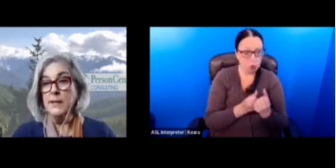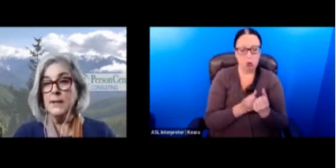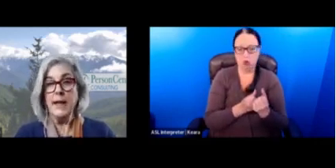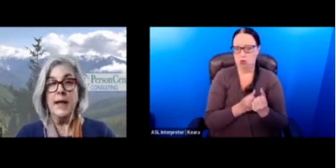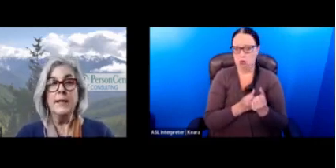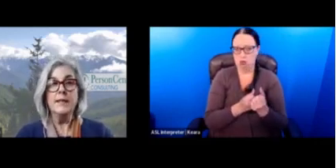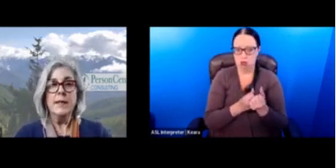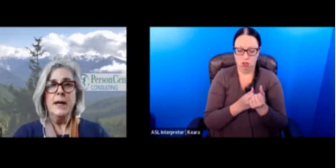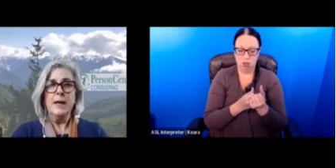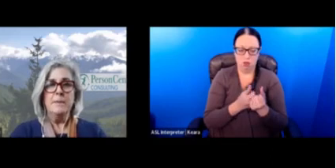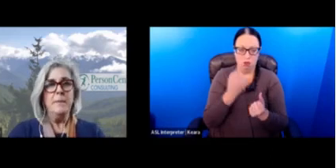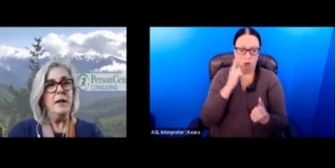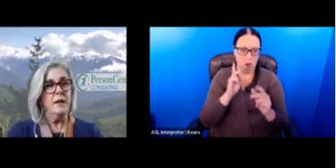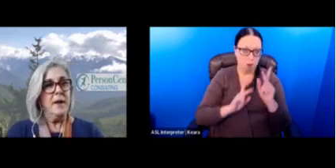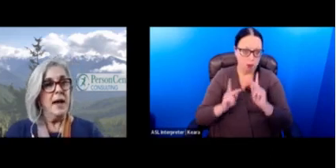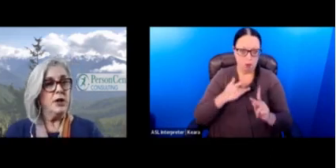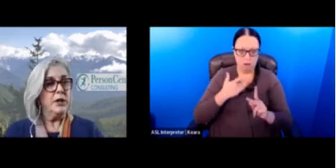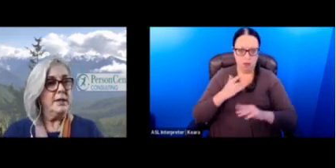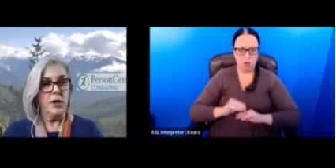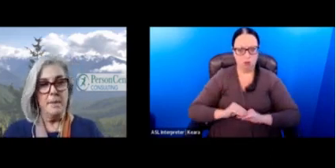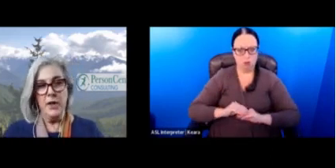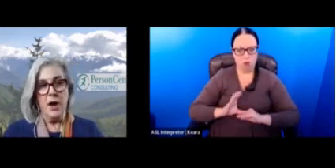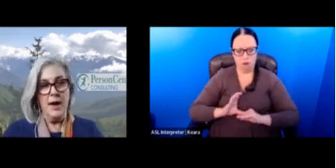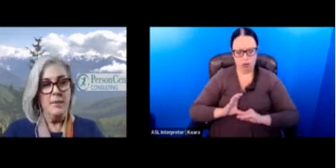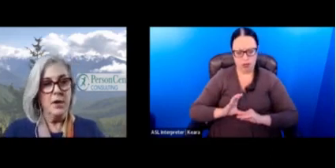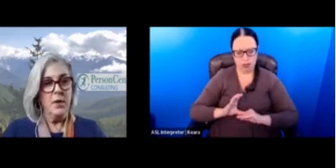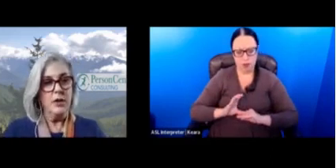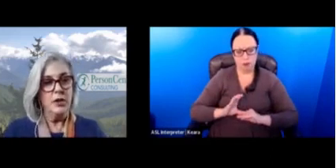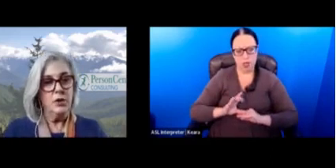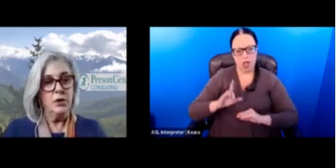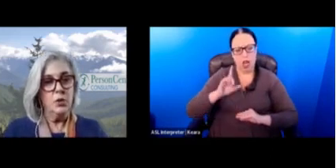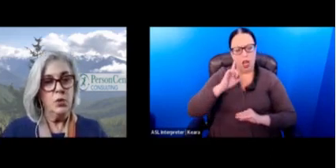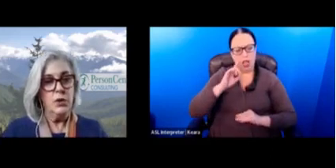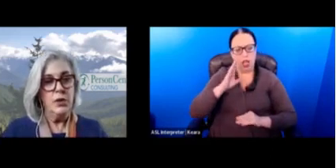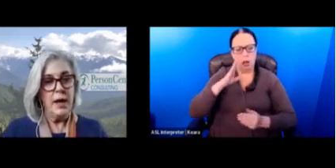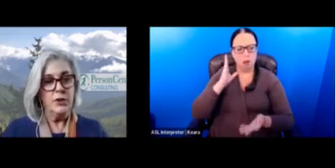this. And let me let me actually stop there. I am going to now